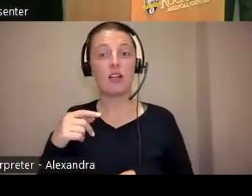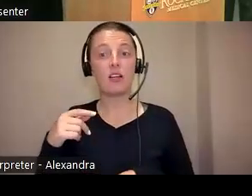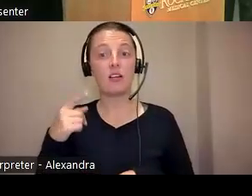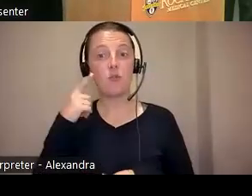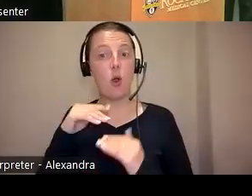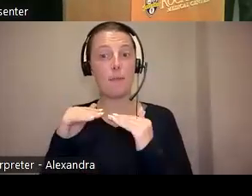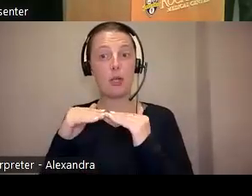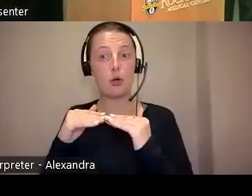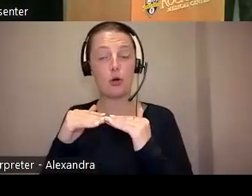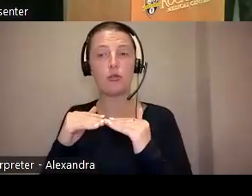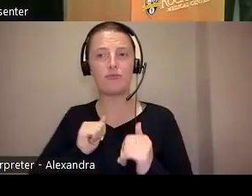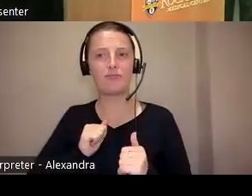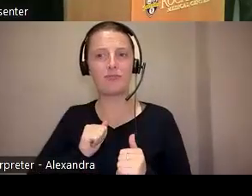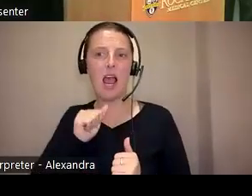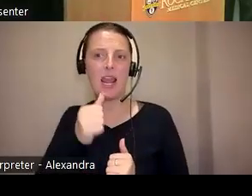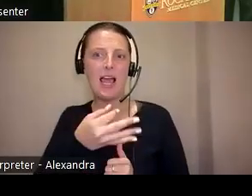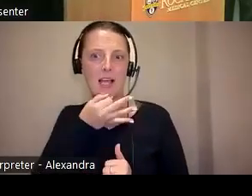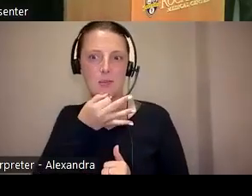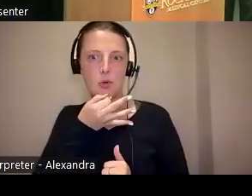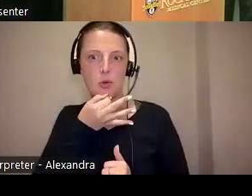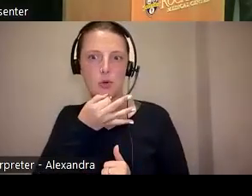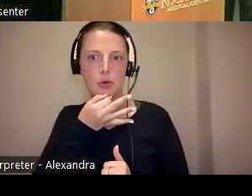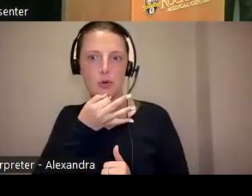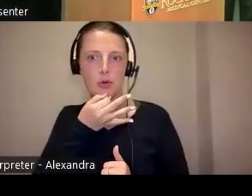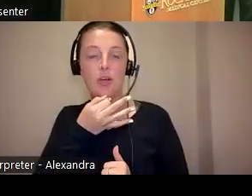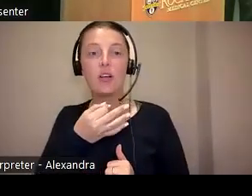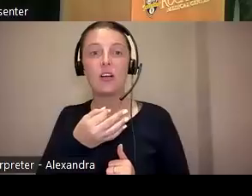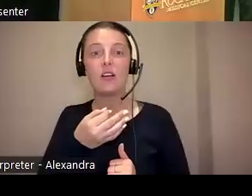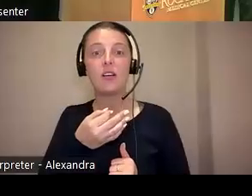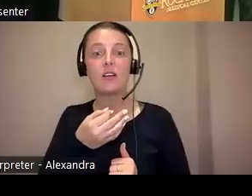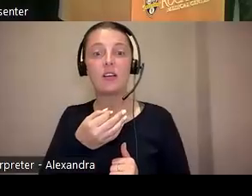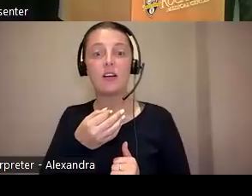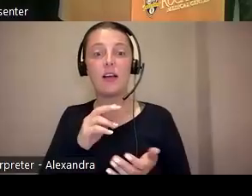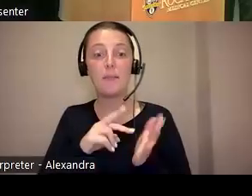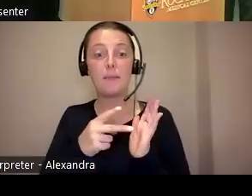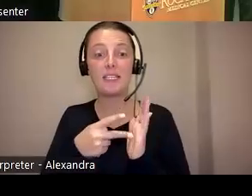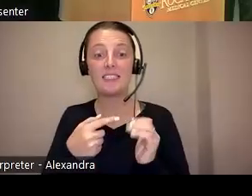expert and that takes a lot of expertise right do we agree with that our peers yeah is that kind of